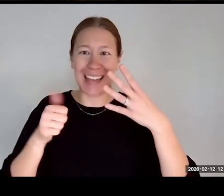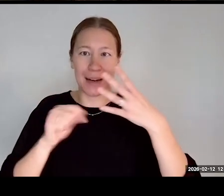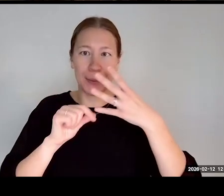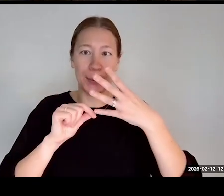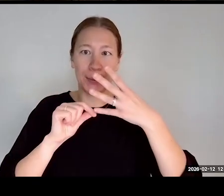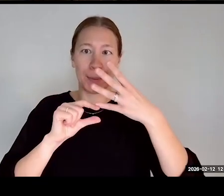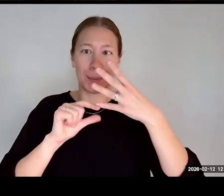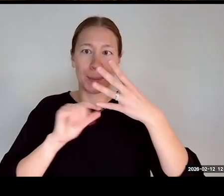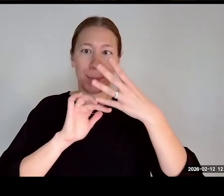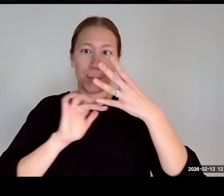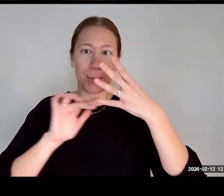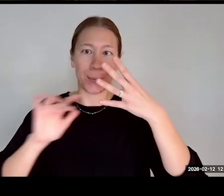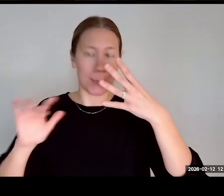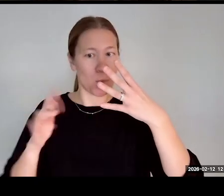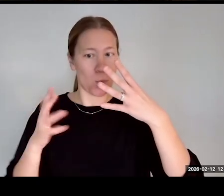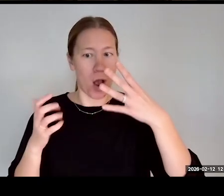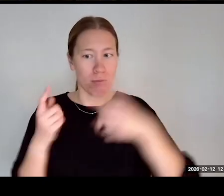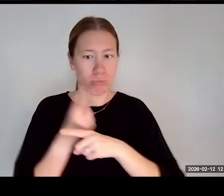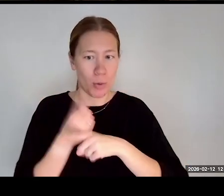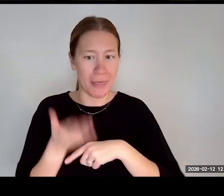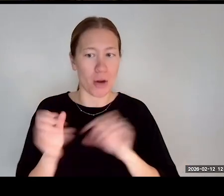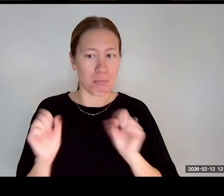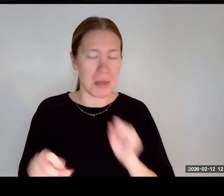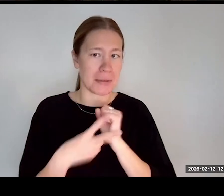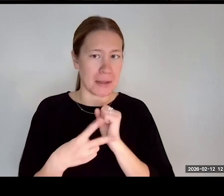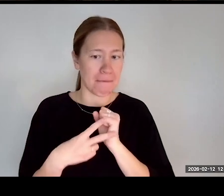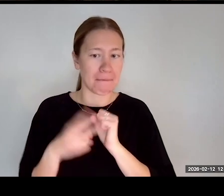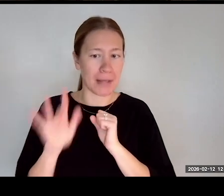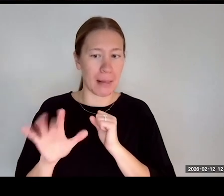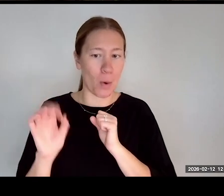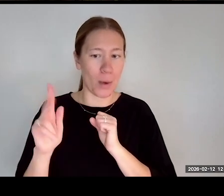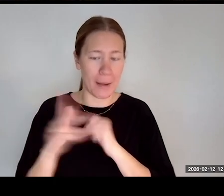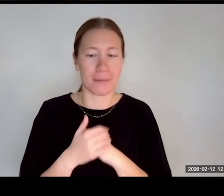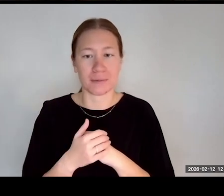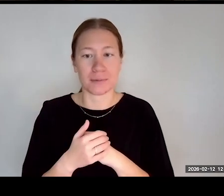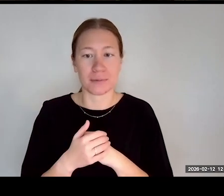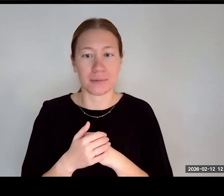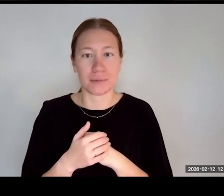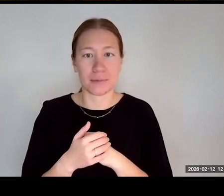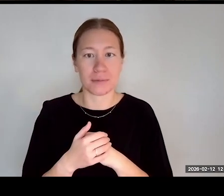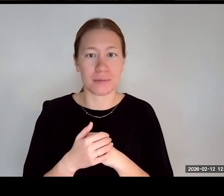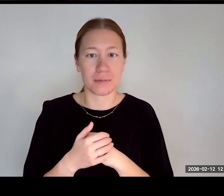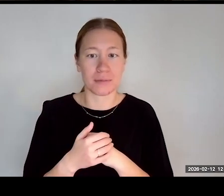Once I've input this, I can click okay and I can hit enter. Oh, and I missed something.